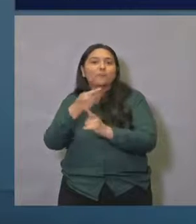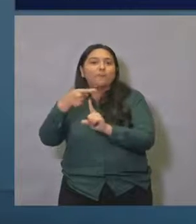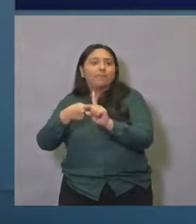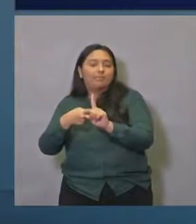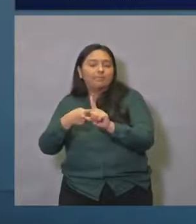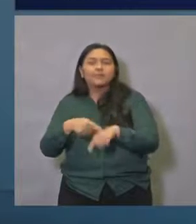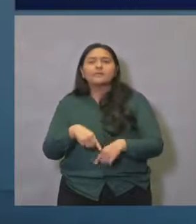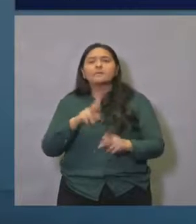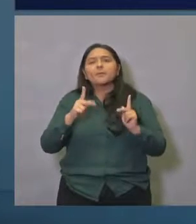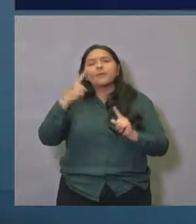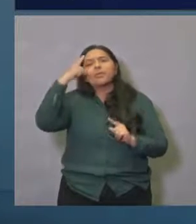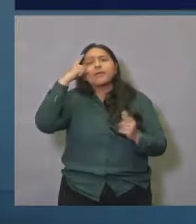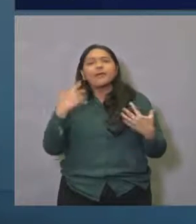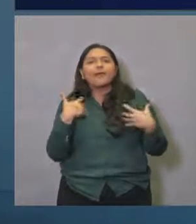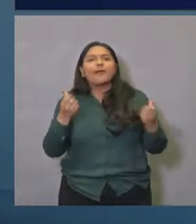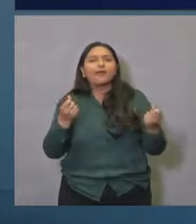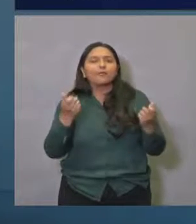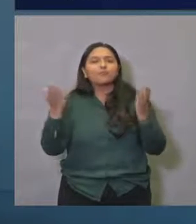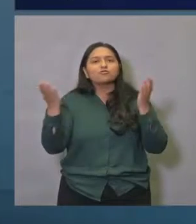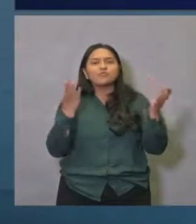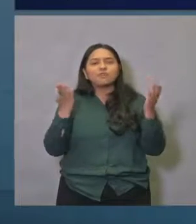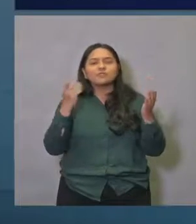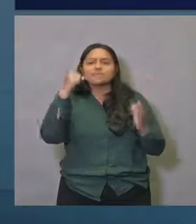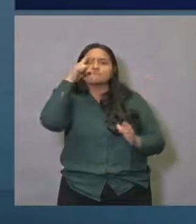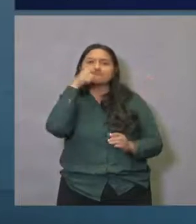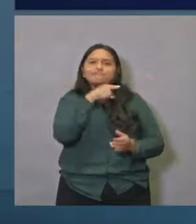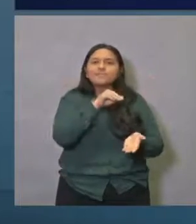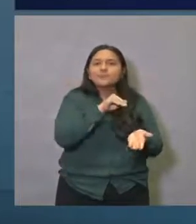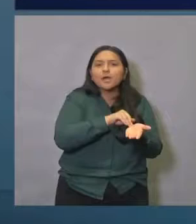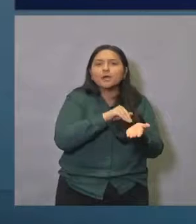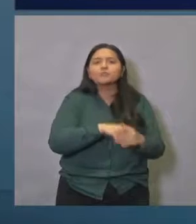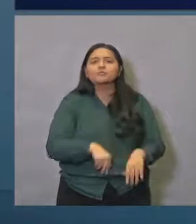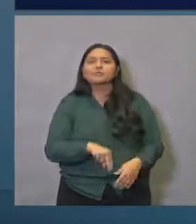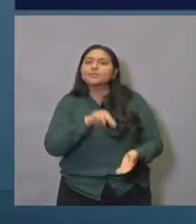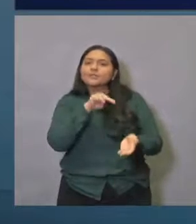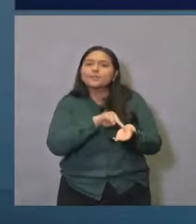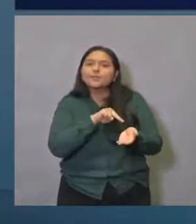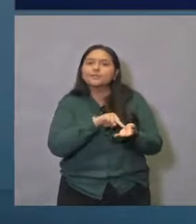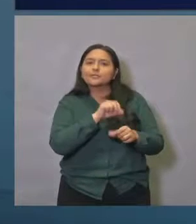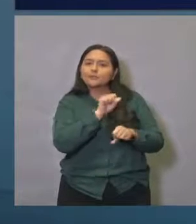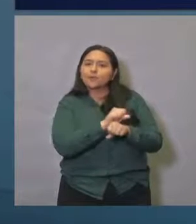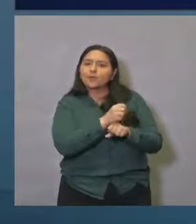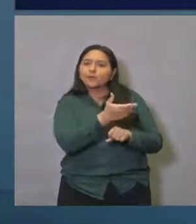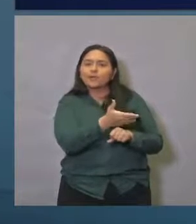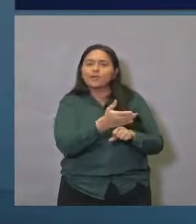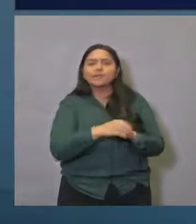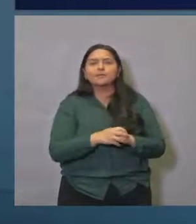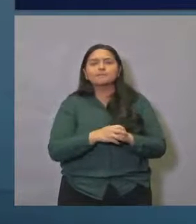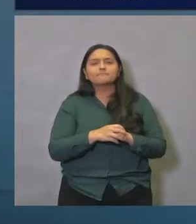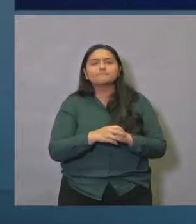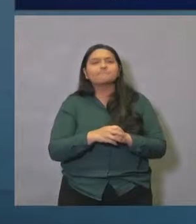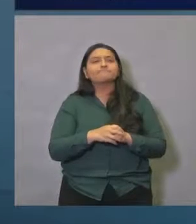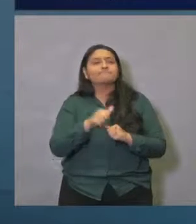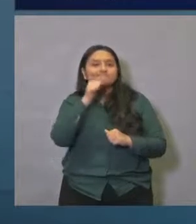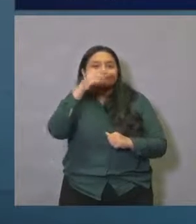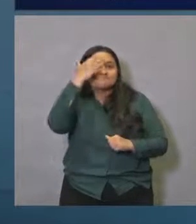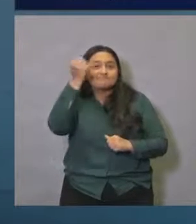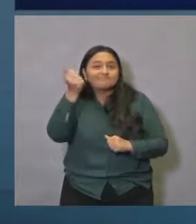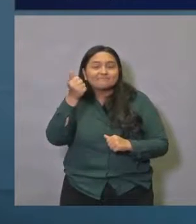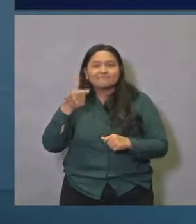MONTH. WHEN PEOPLE THINK ABOUT HEALTH SERVICES, THEY ARE OFTEN THINKING ABOUT PHYSICIANS AND NURSES WORKING ON THE FRONT